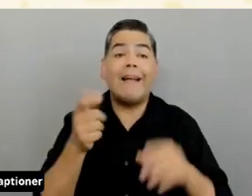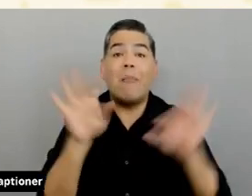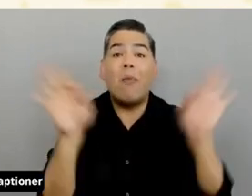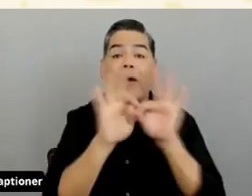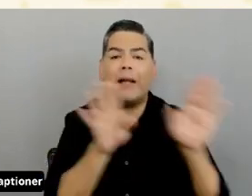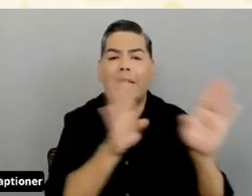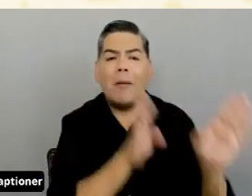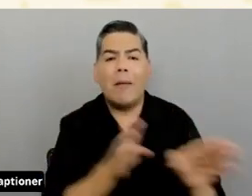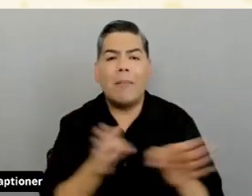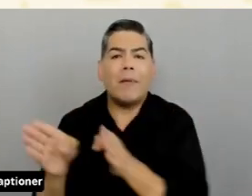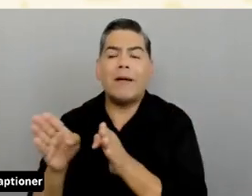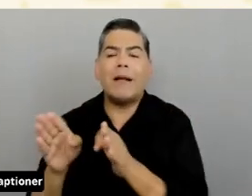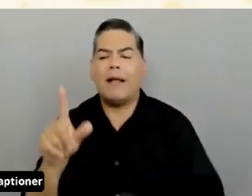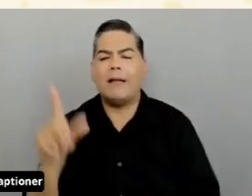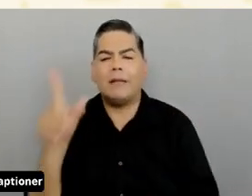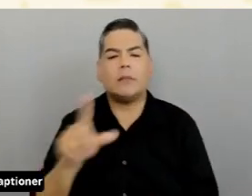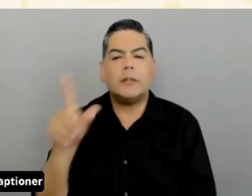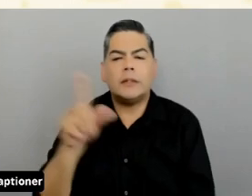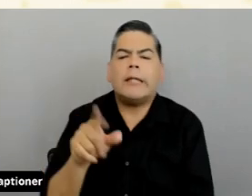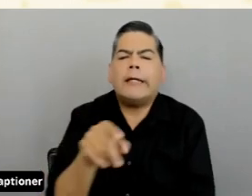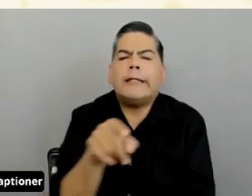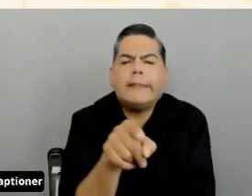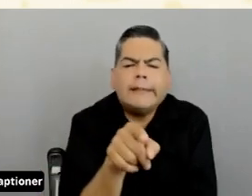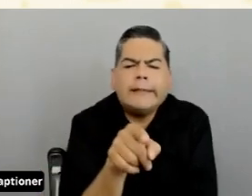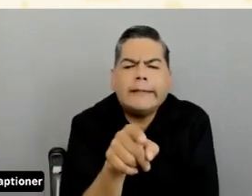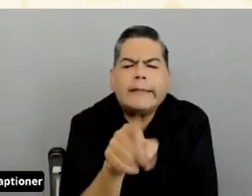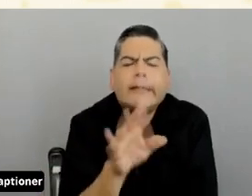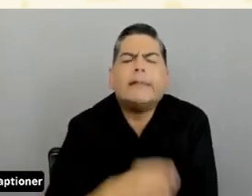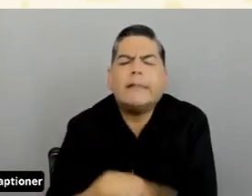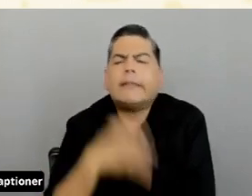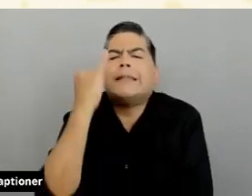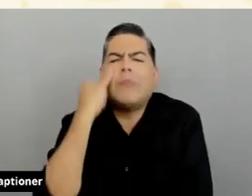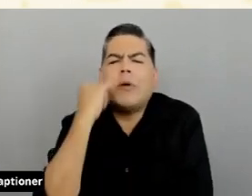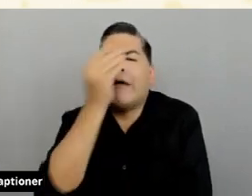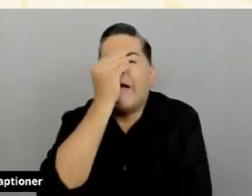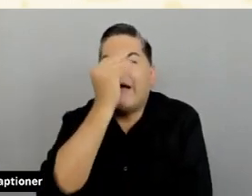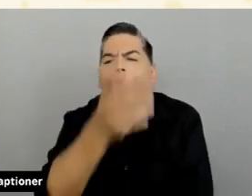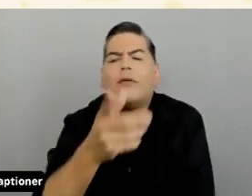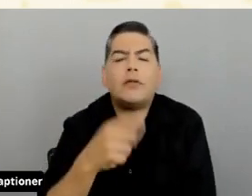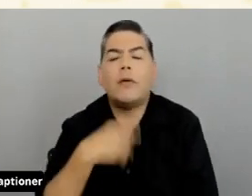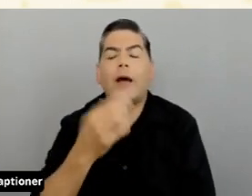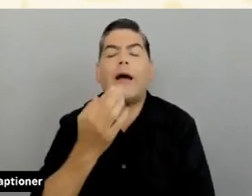So what happens if I tell you that color blindness is one